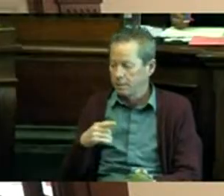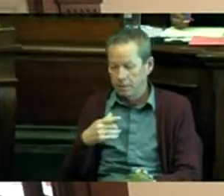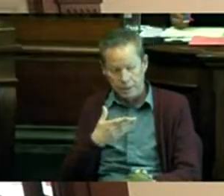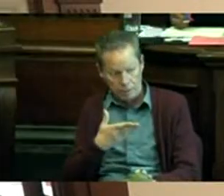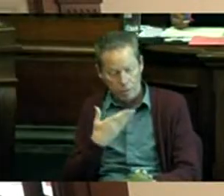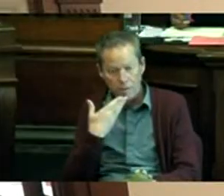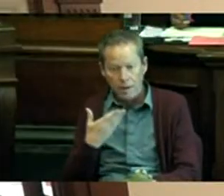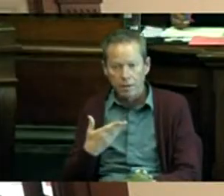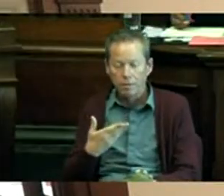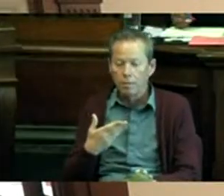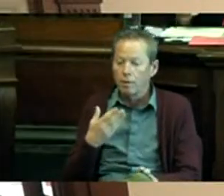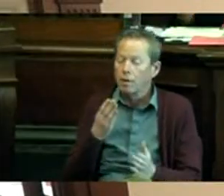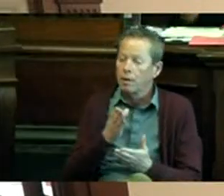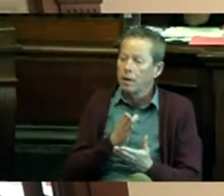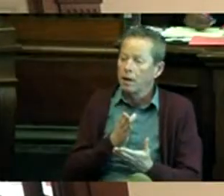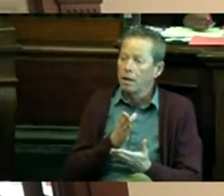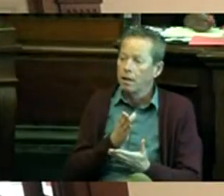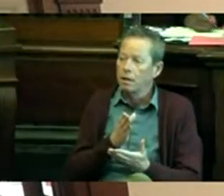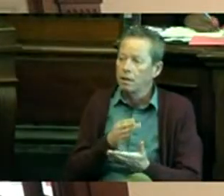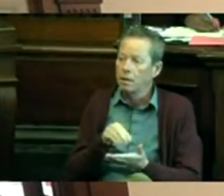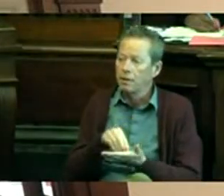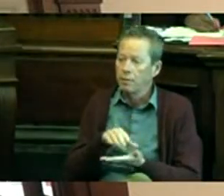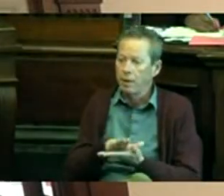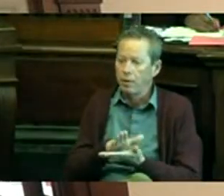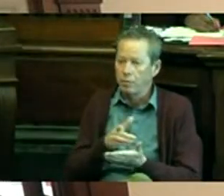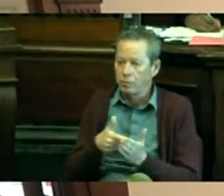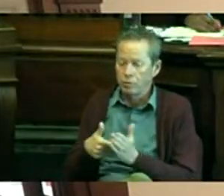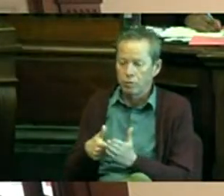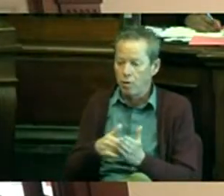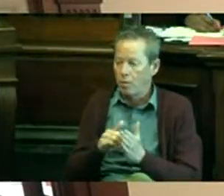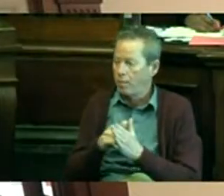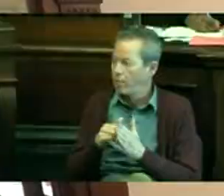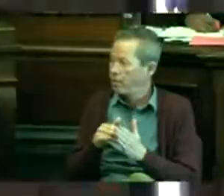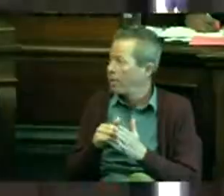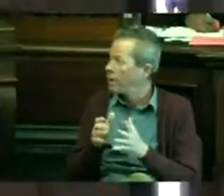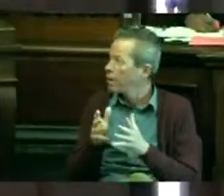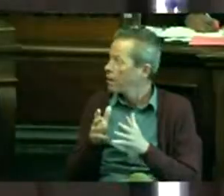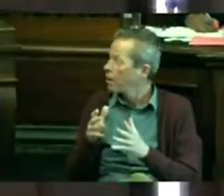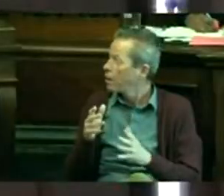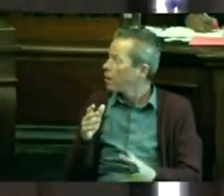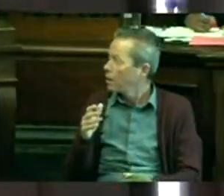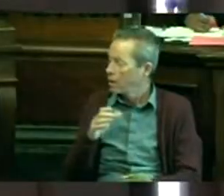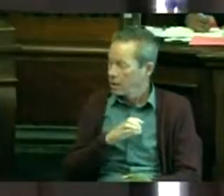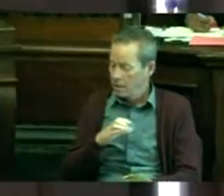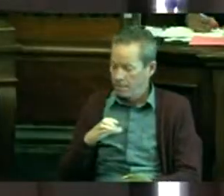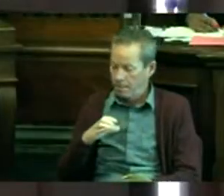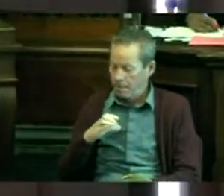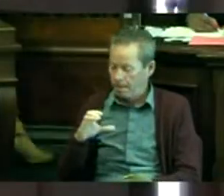Vice president Harris here. President Melendez here. Thank